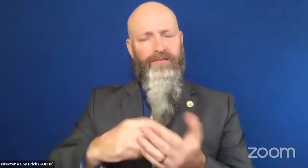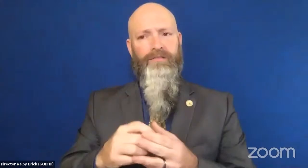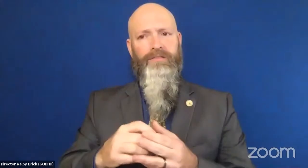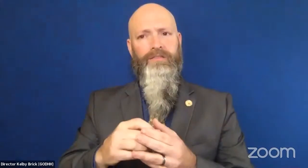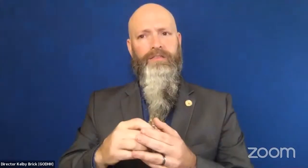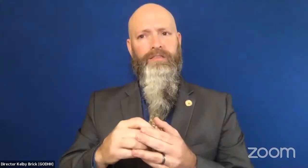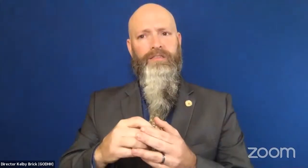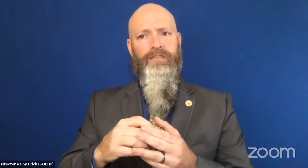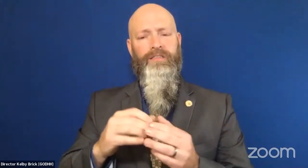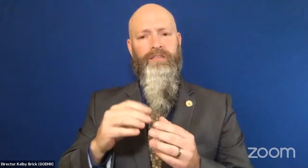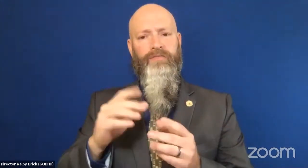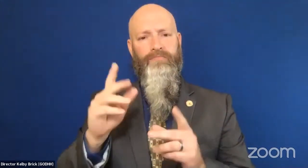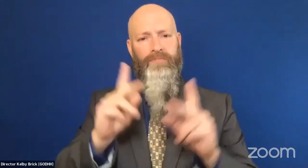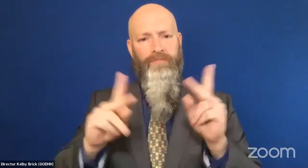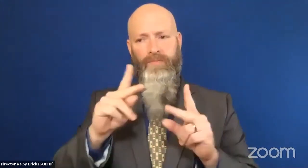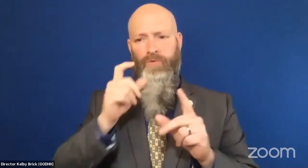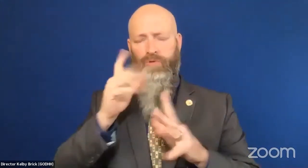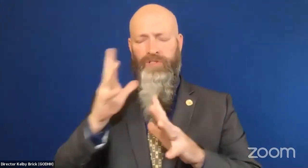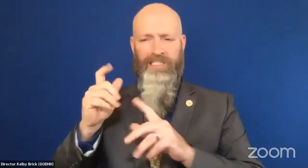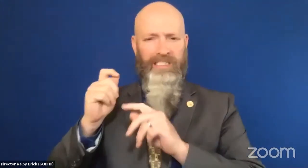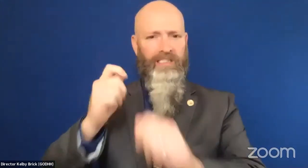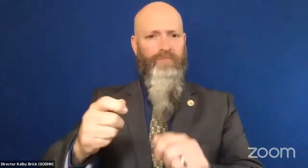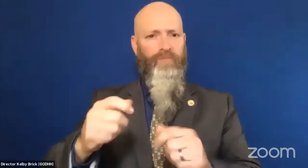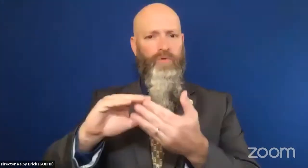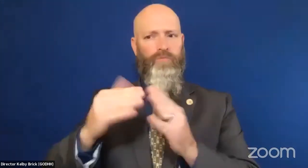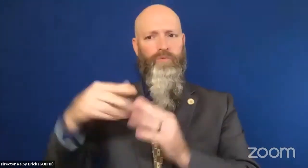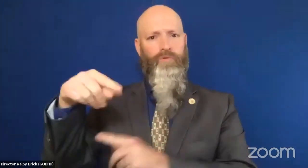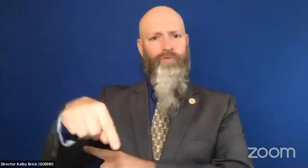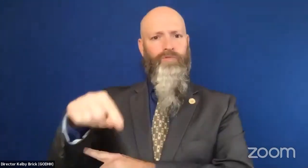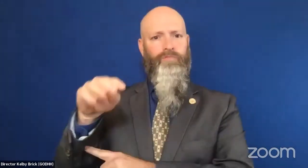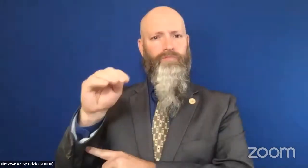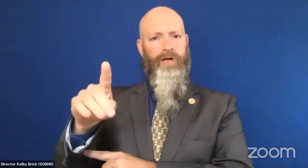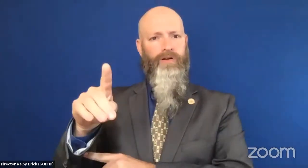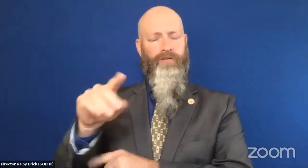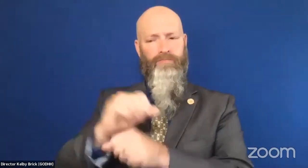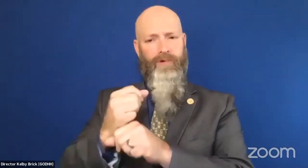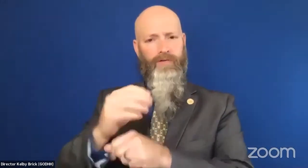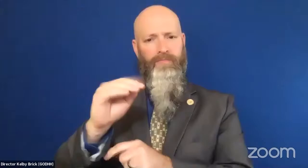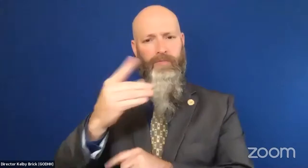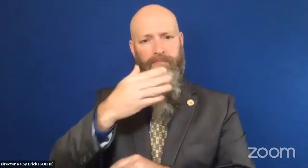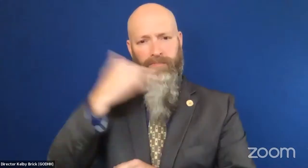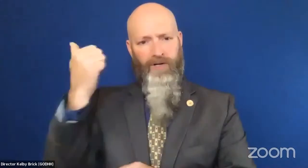an event to be remembered. It's an event we look forward to, to recognize those individuals